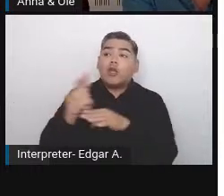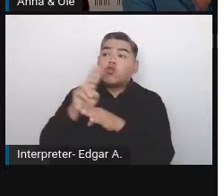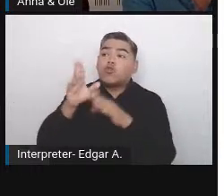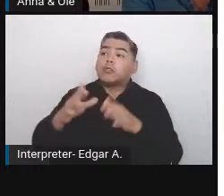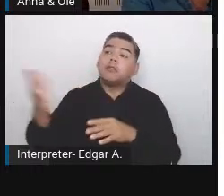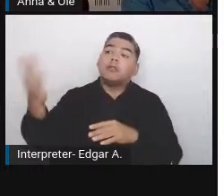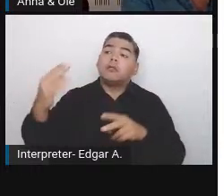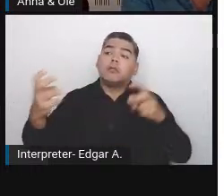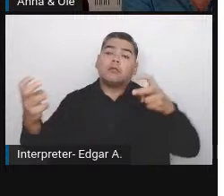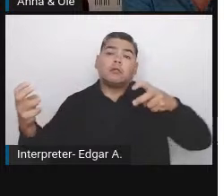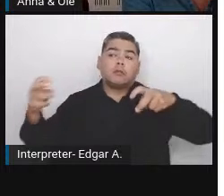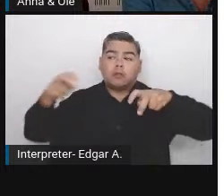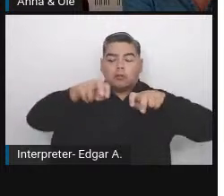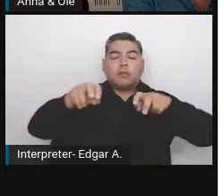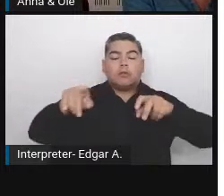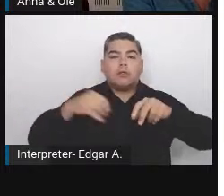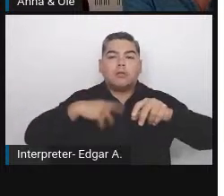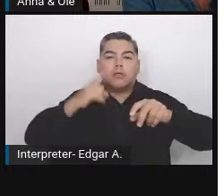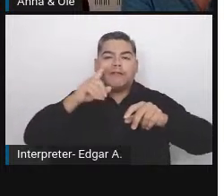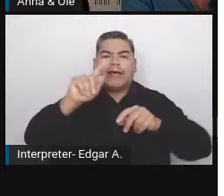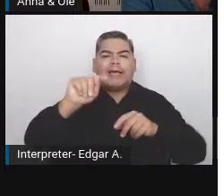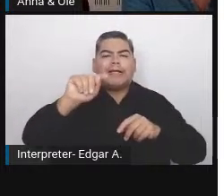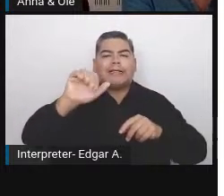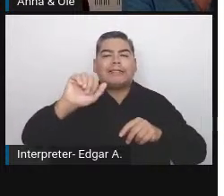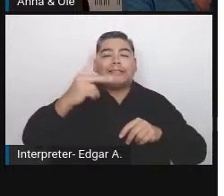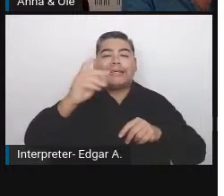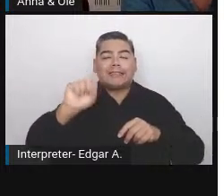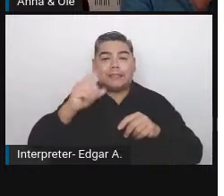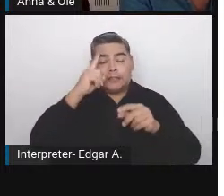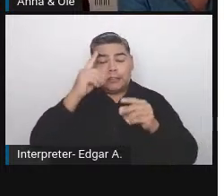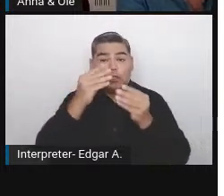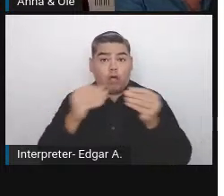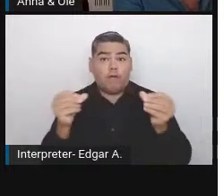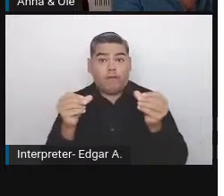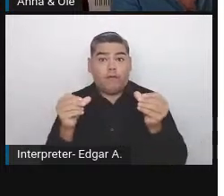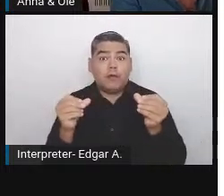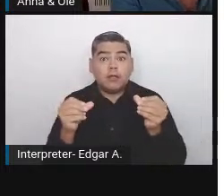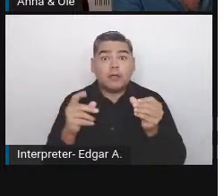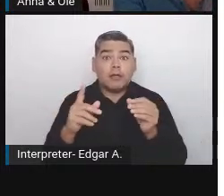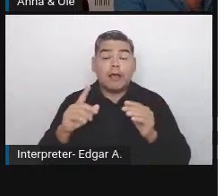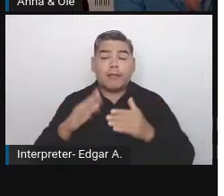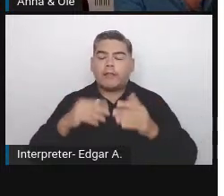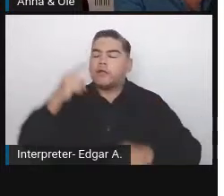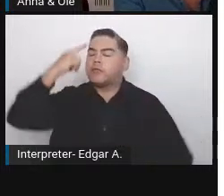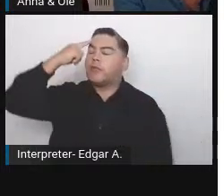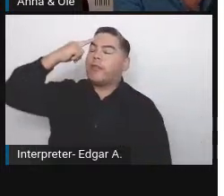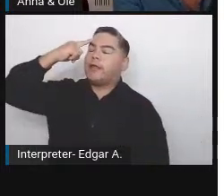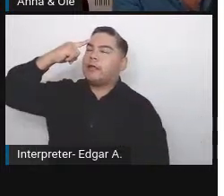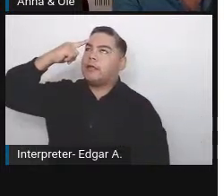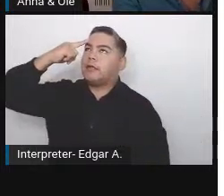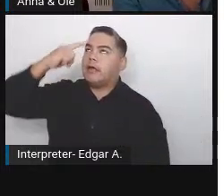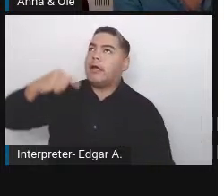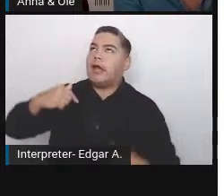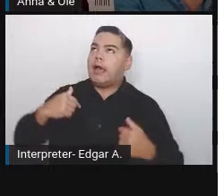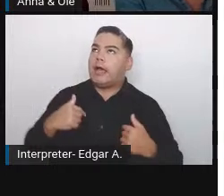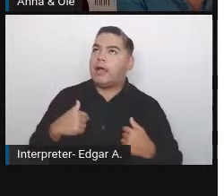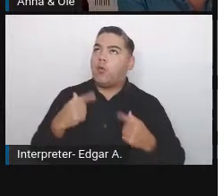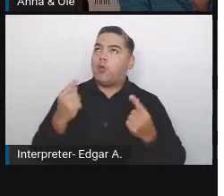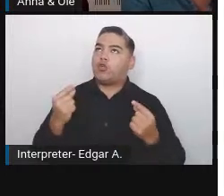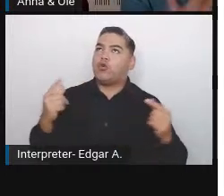different people from our target group and we did the approach that was think out loud test which meant that we sat with the users and the users got different tasks to solve and